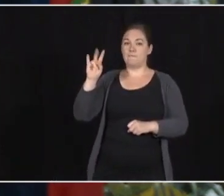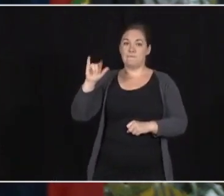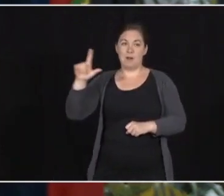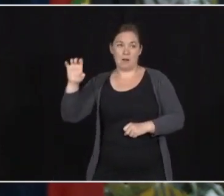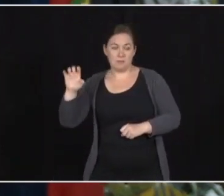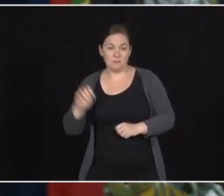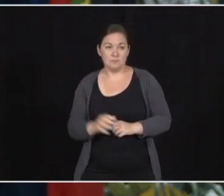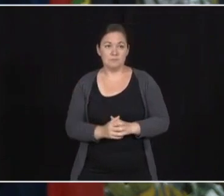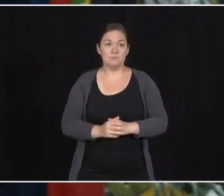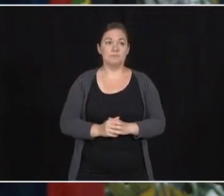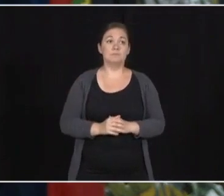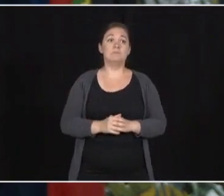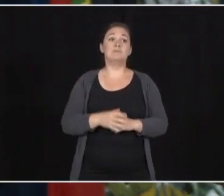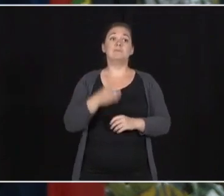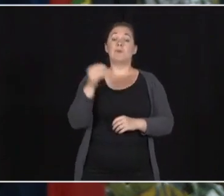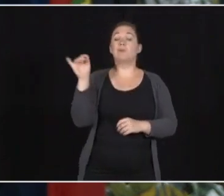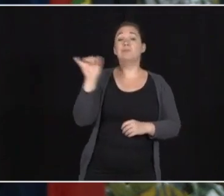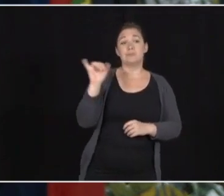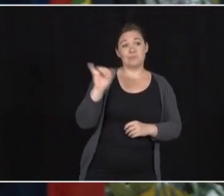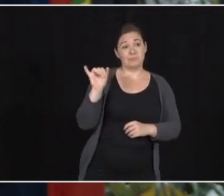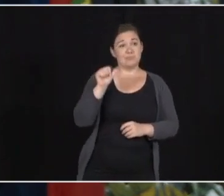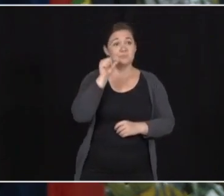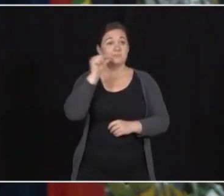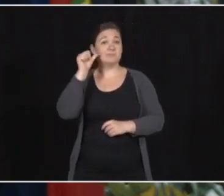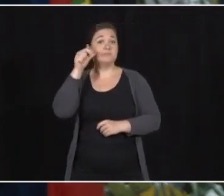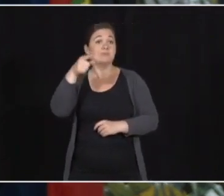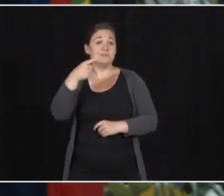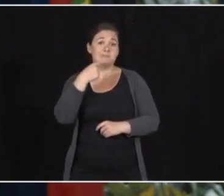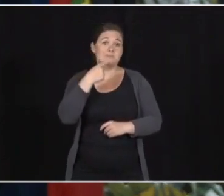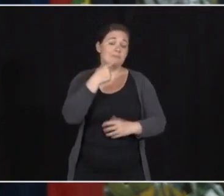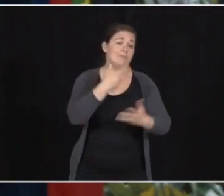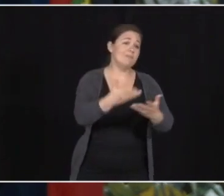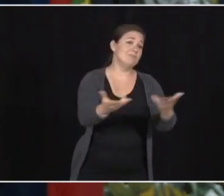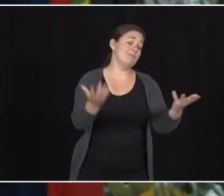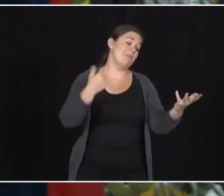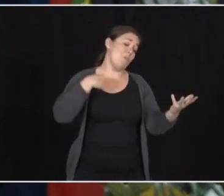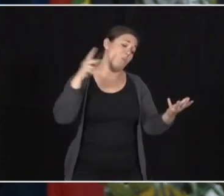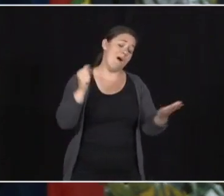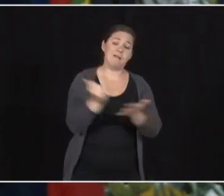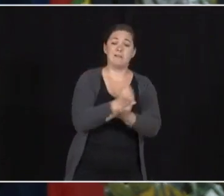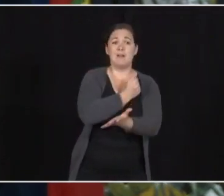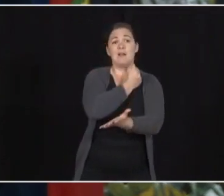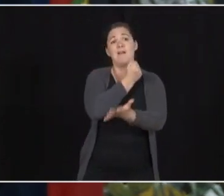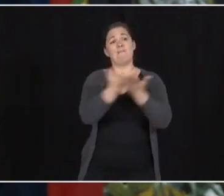tool available to stabilize our long-term care homes.